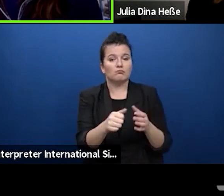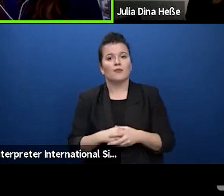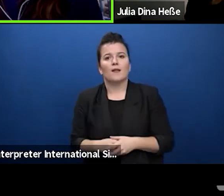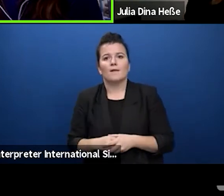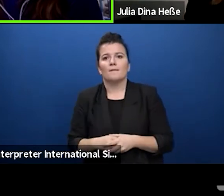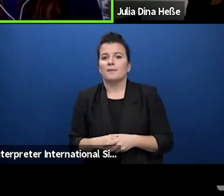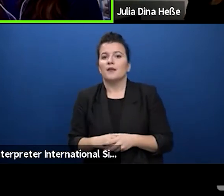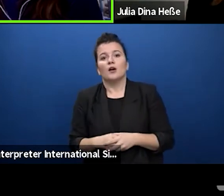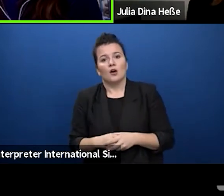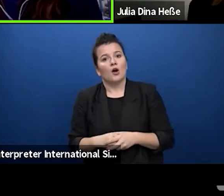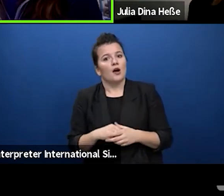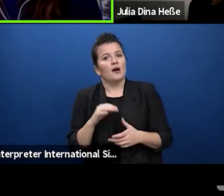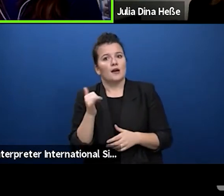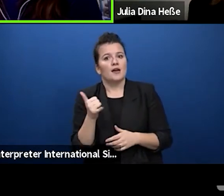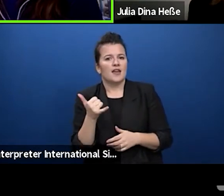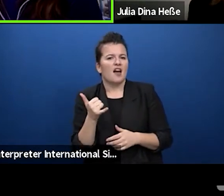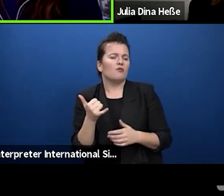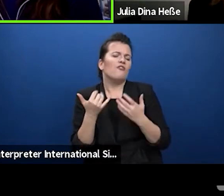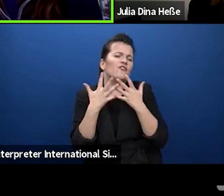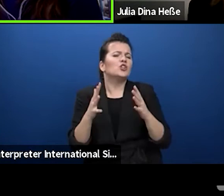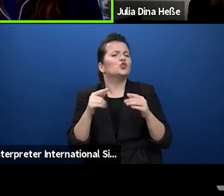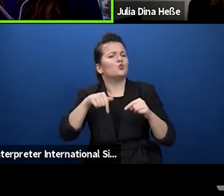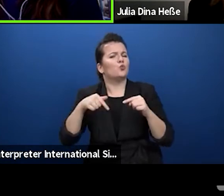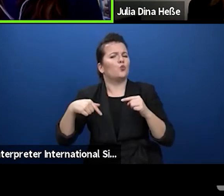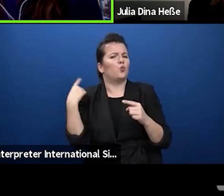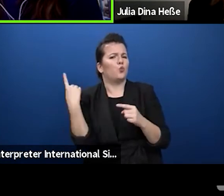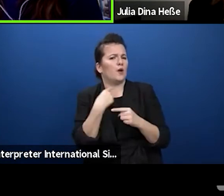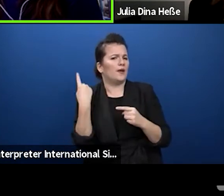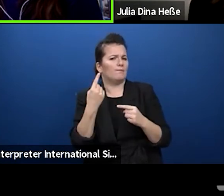we're starting to talk about diversity and we can't really talk about diversity without